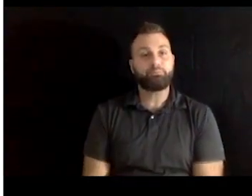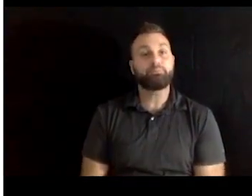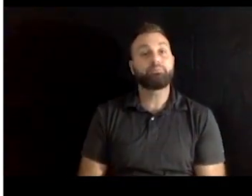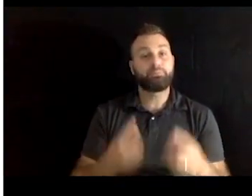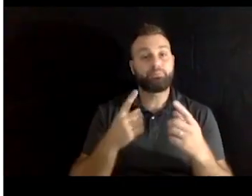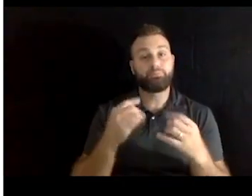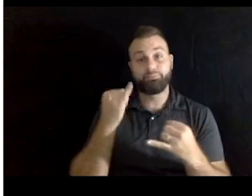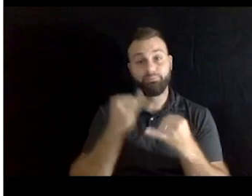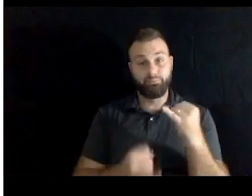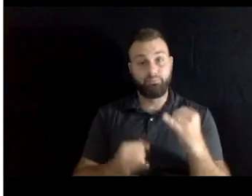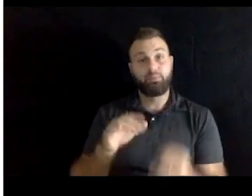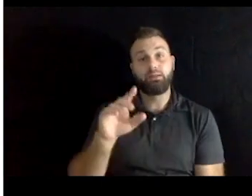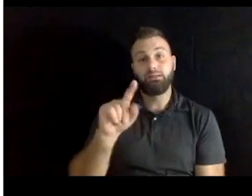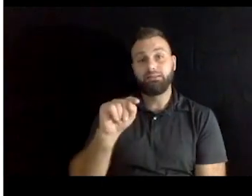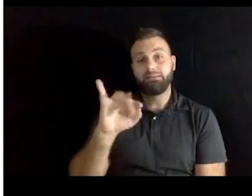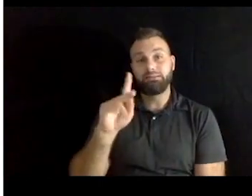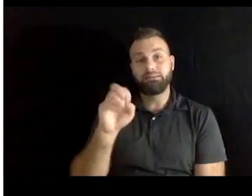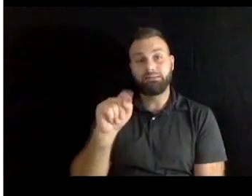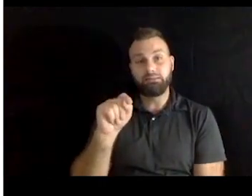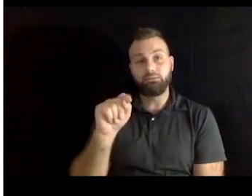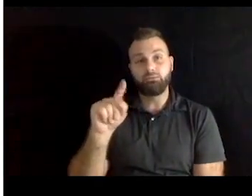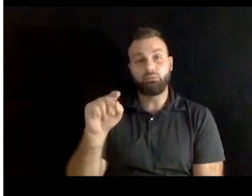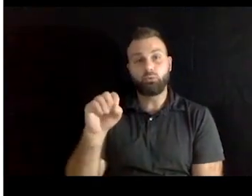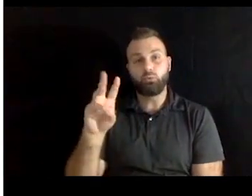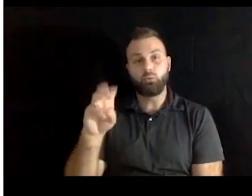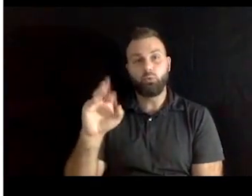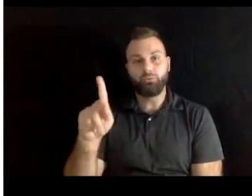I'll admit here that I am cheating a little